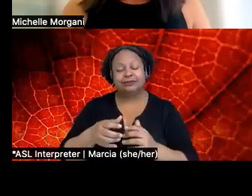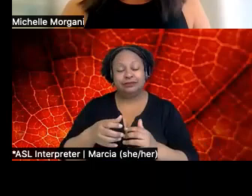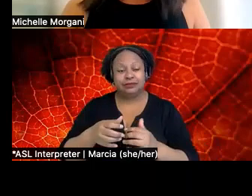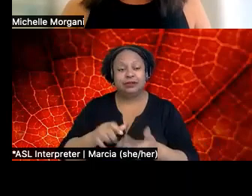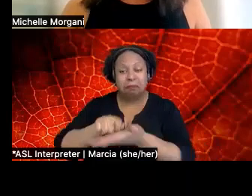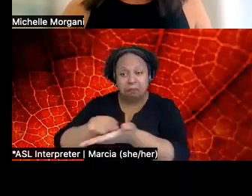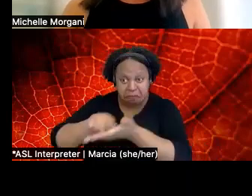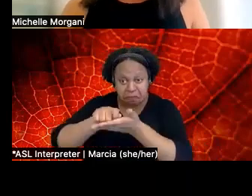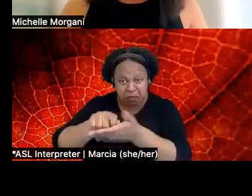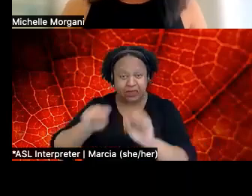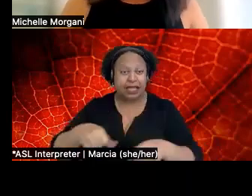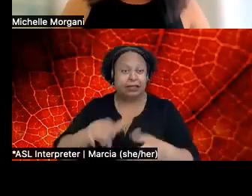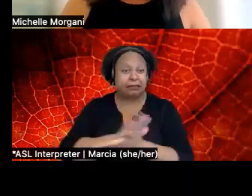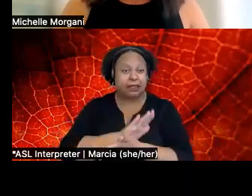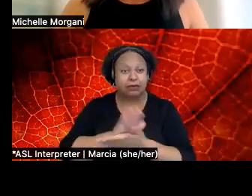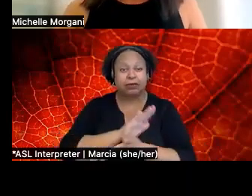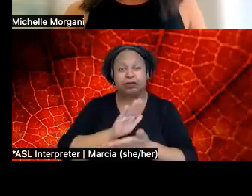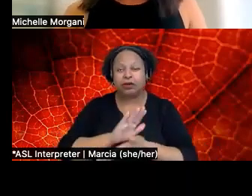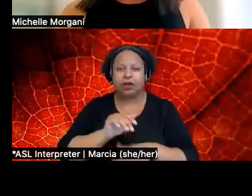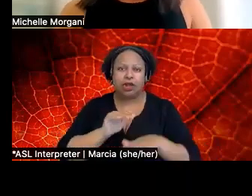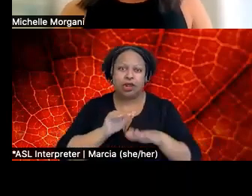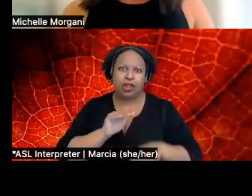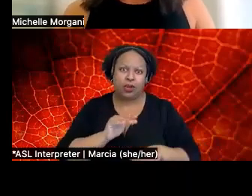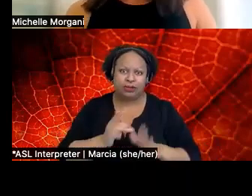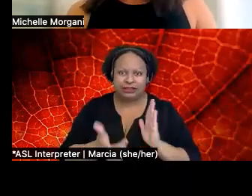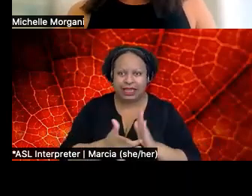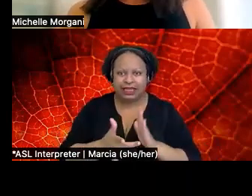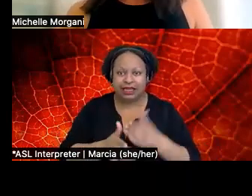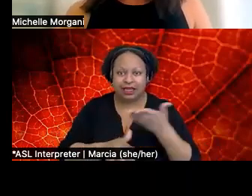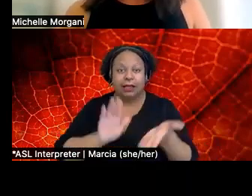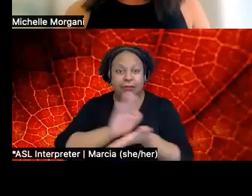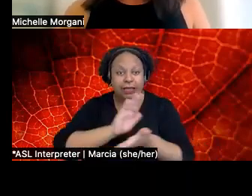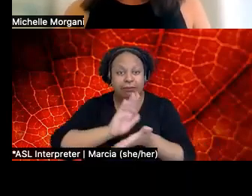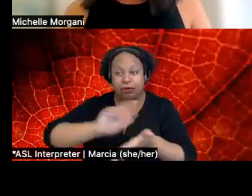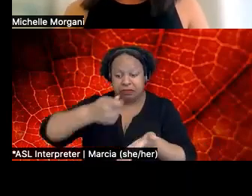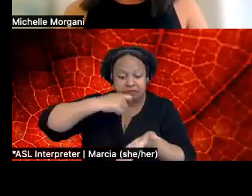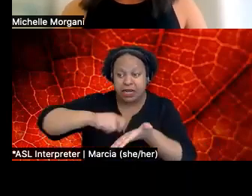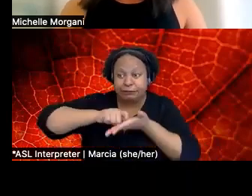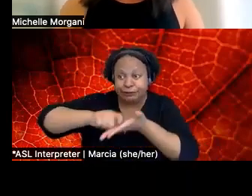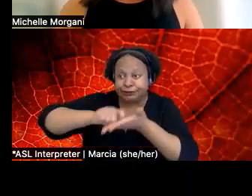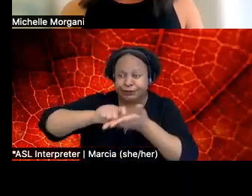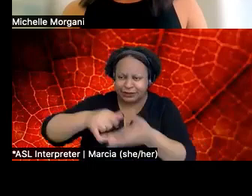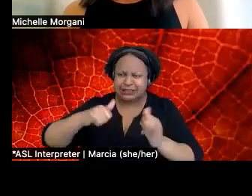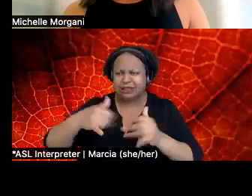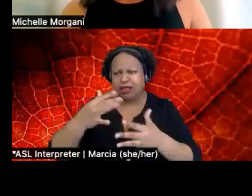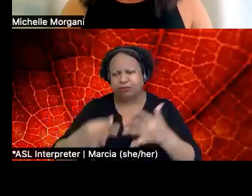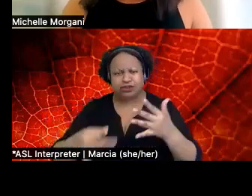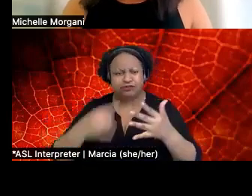So very low-tech as a solution but to know that low-tech is still an option in this particular case.